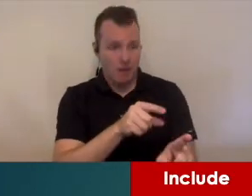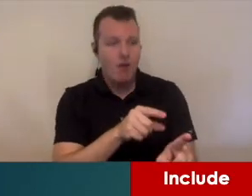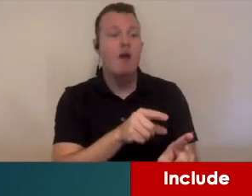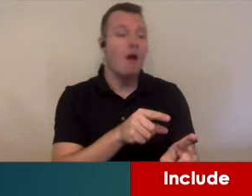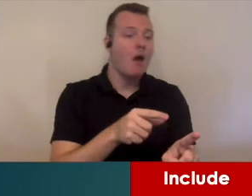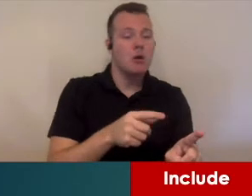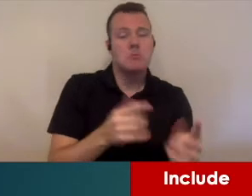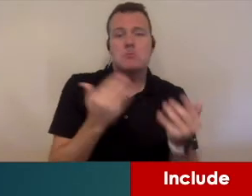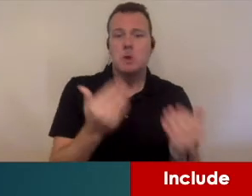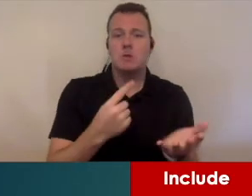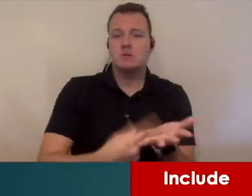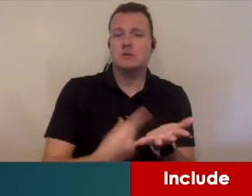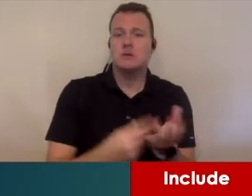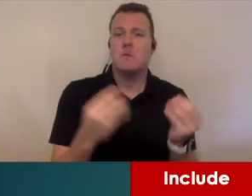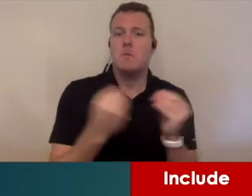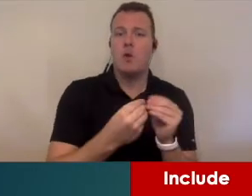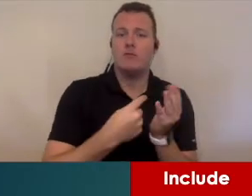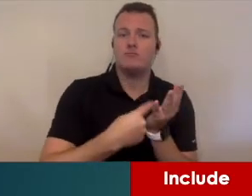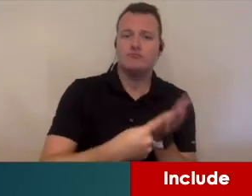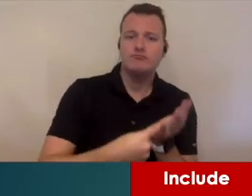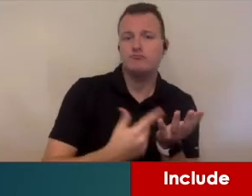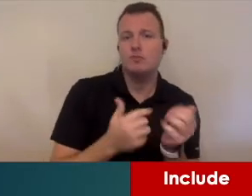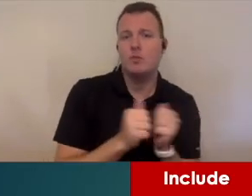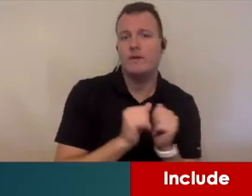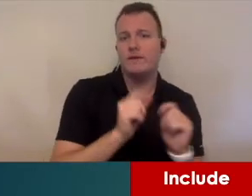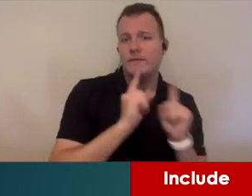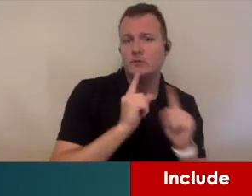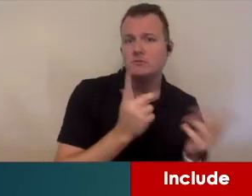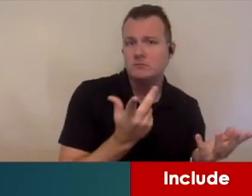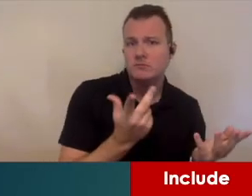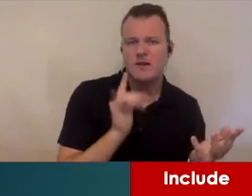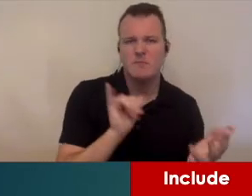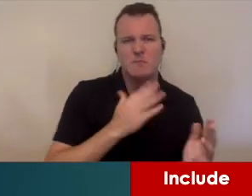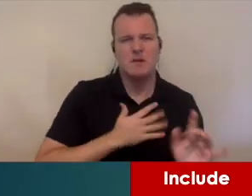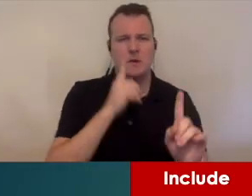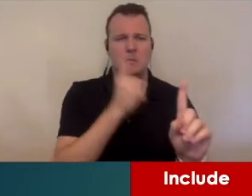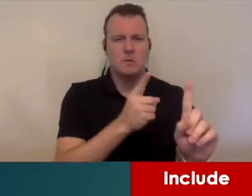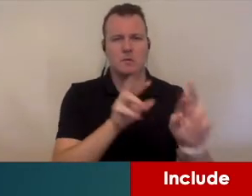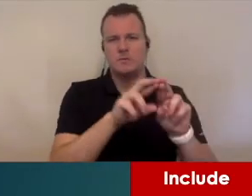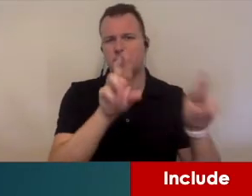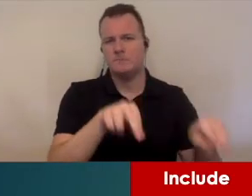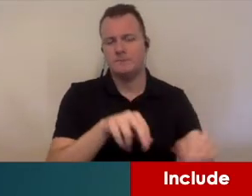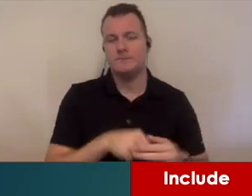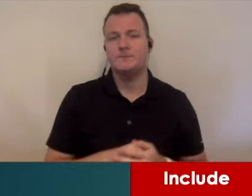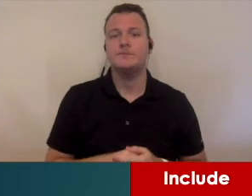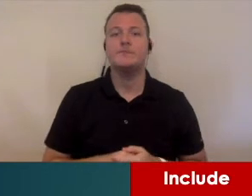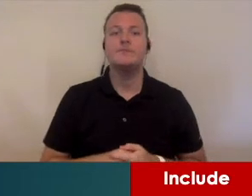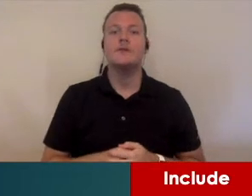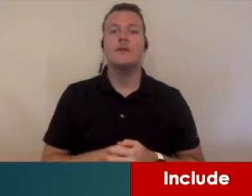continue the discussion further into an interview. So when I was a graduate